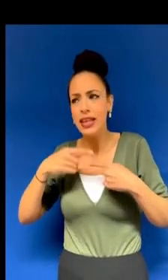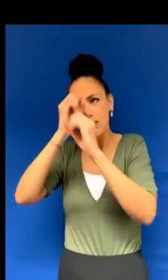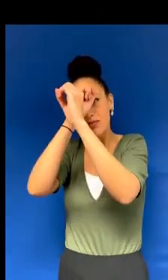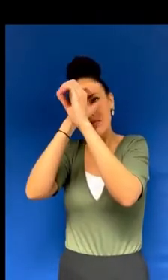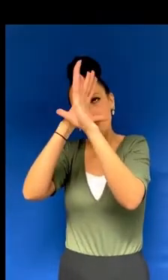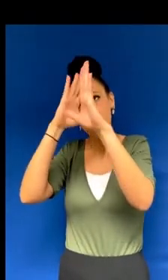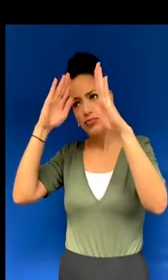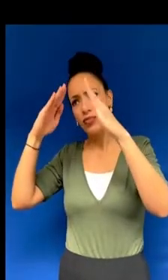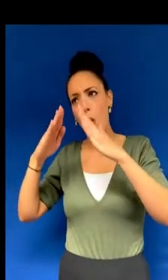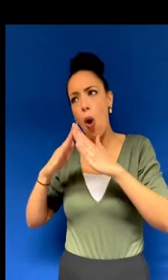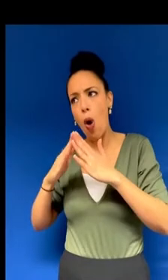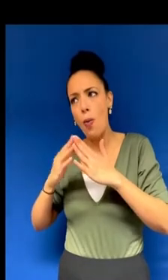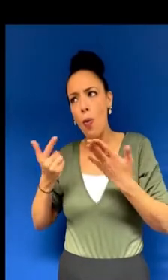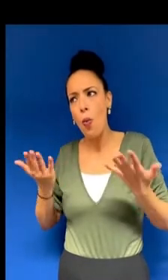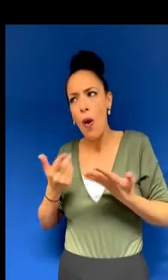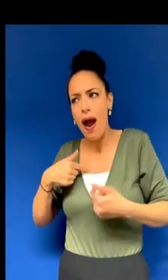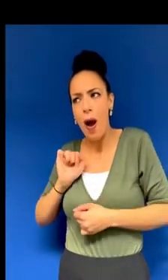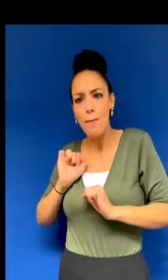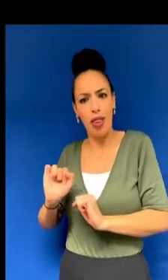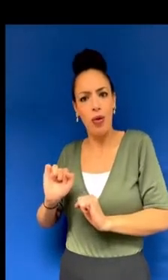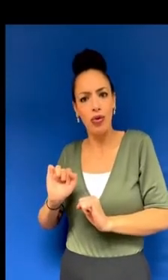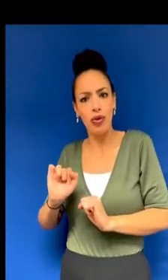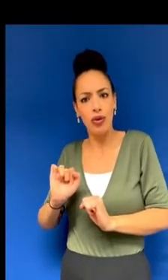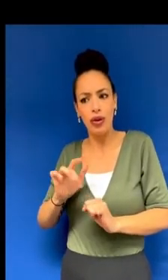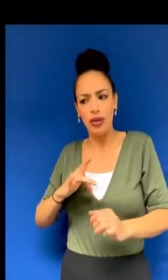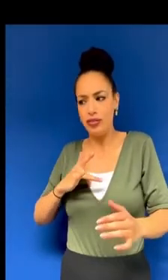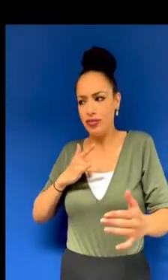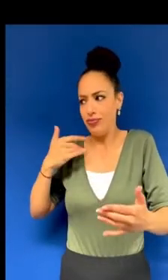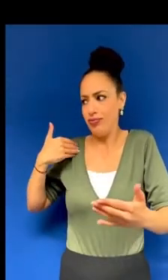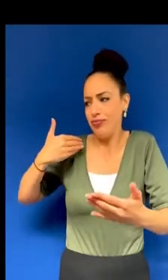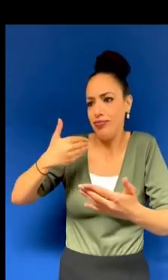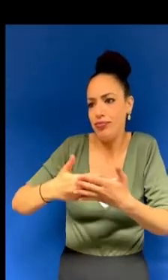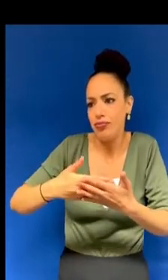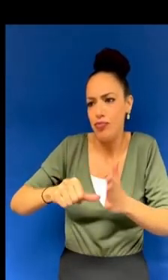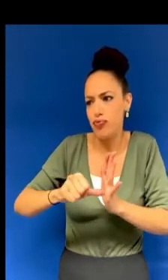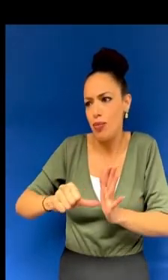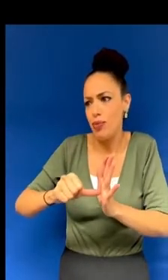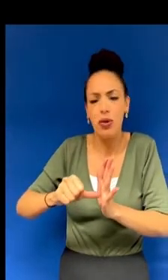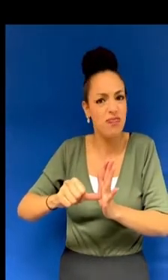I'd feel as someone who was a child refugee, the very concept of home, and where I belong